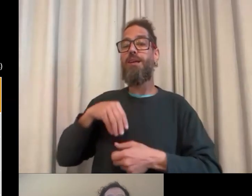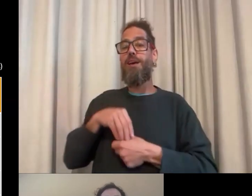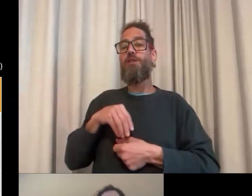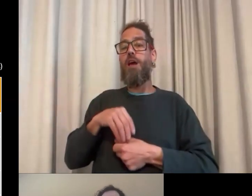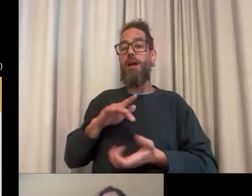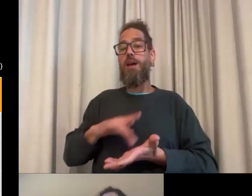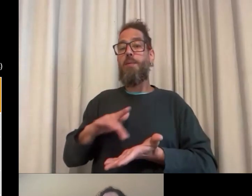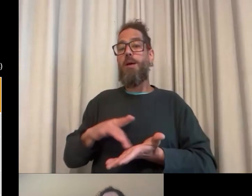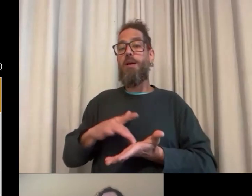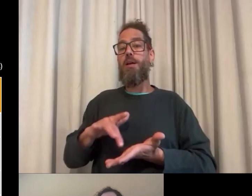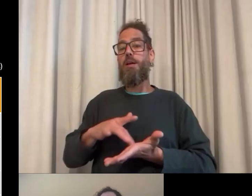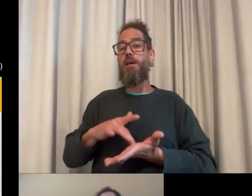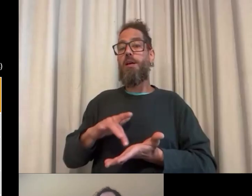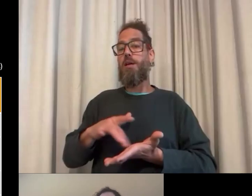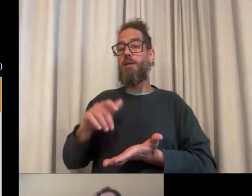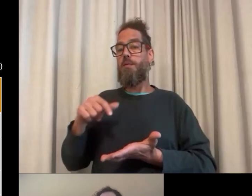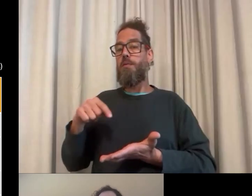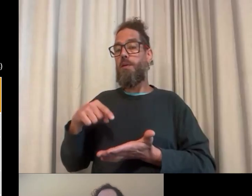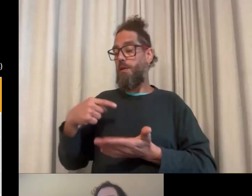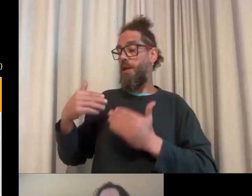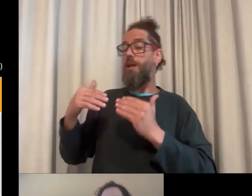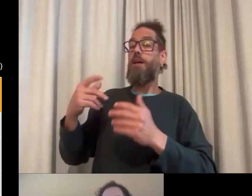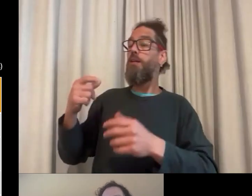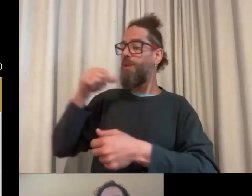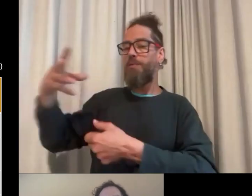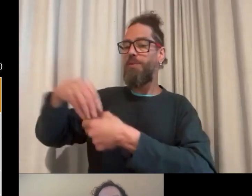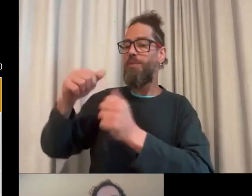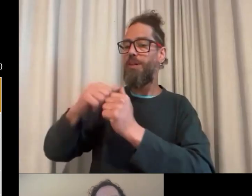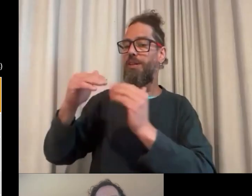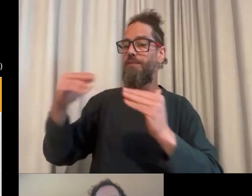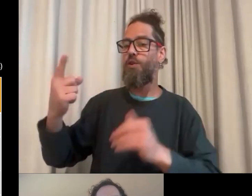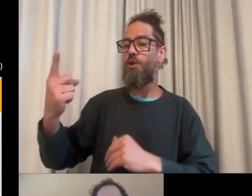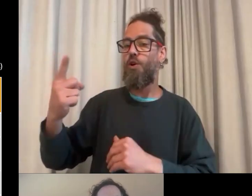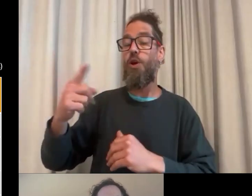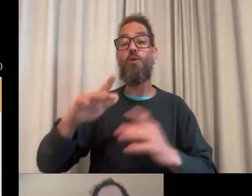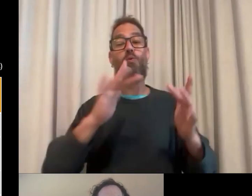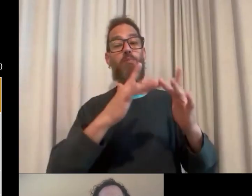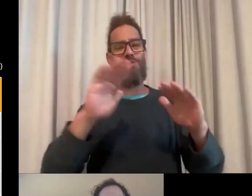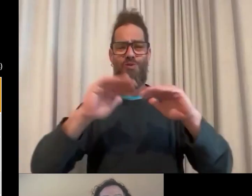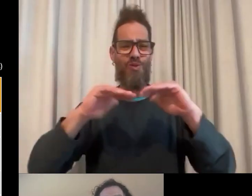So if there was an internally facing mobile app, that's not covered by the Phase 1 deadlines,